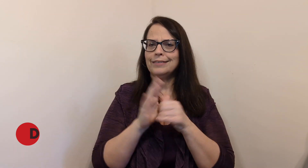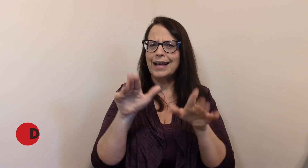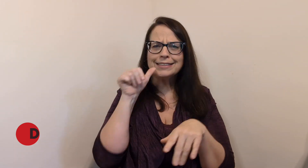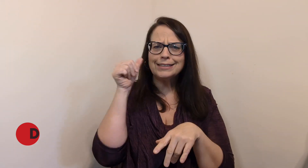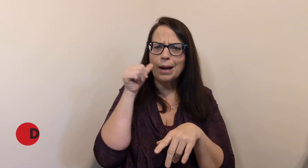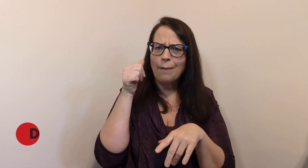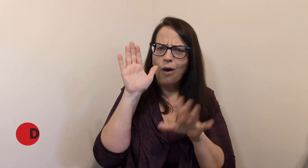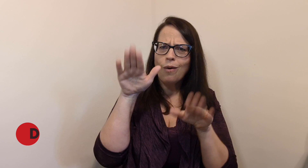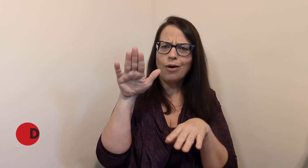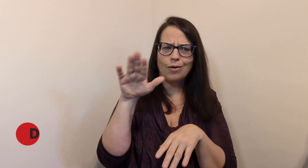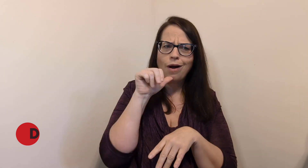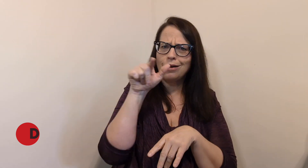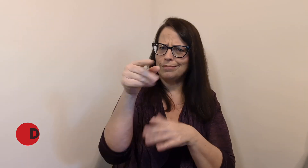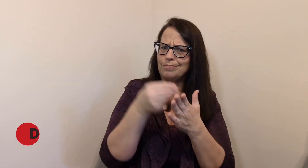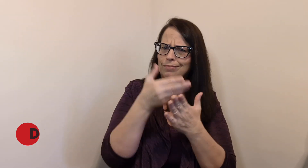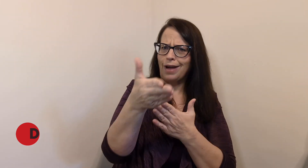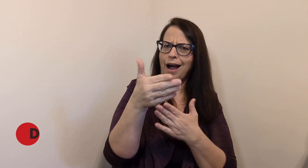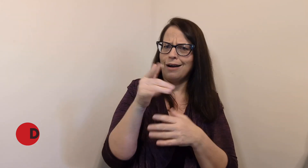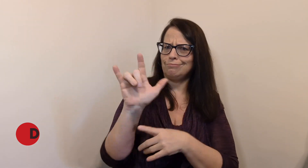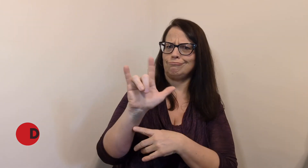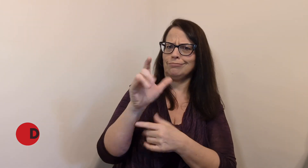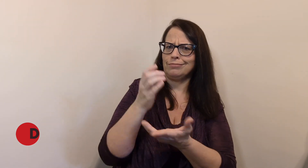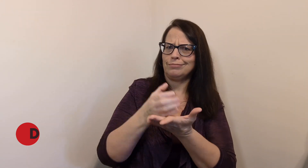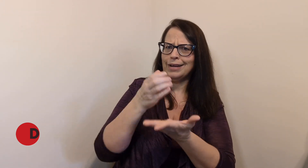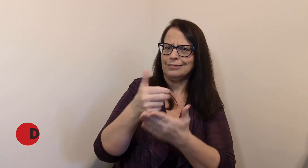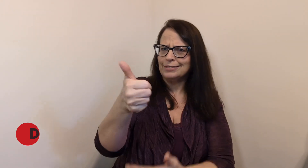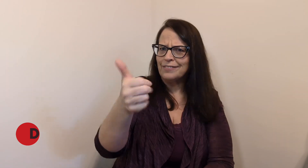Anselmo, why don’t you get an “ILY” mug?